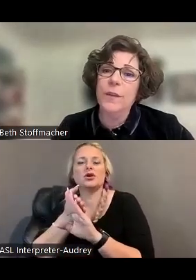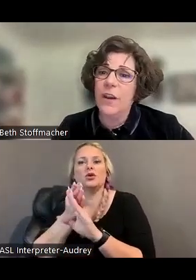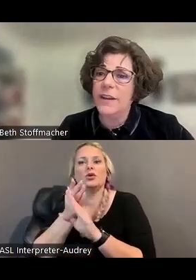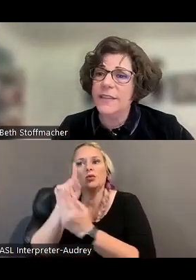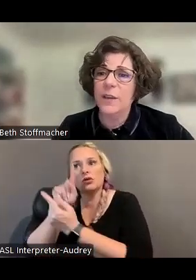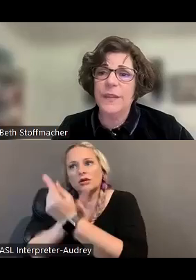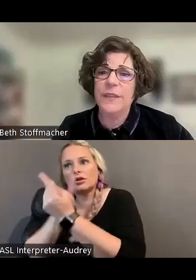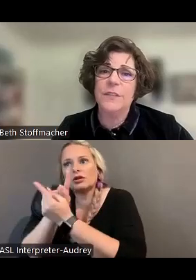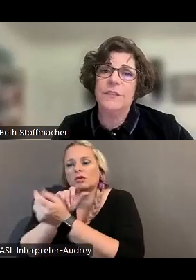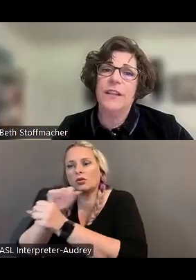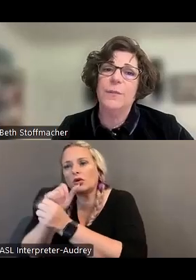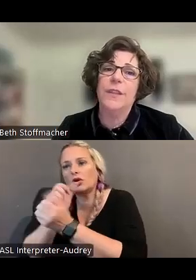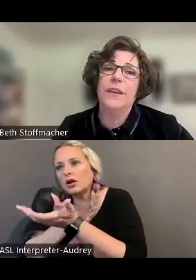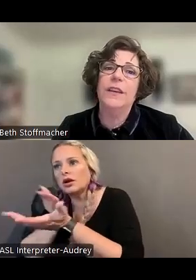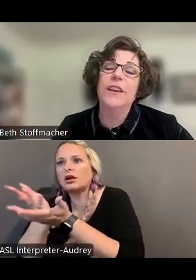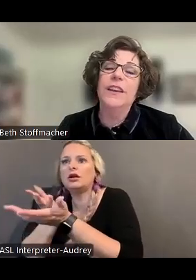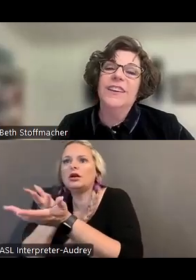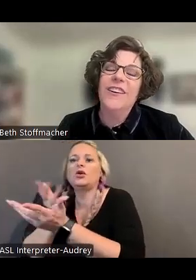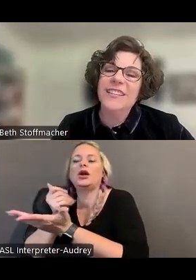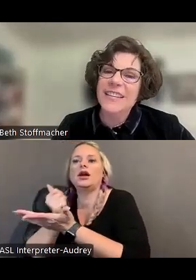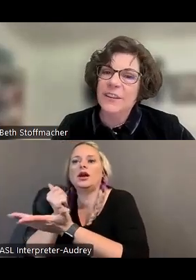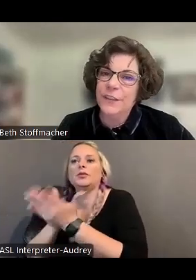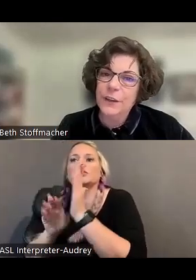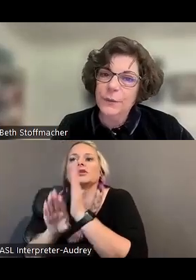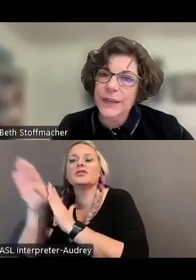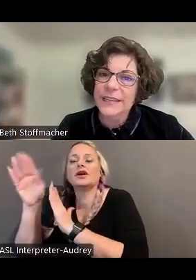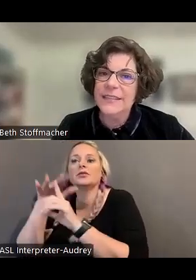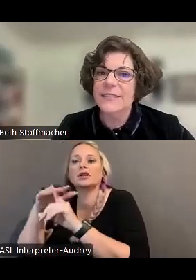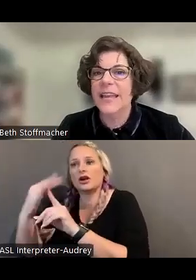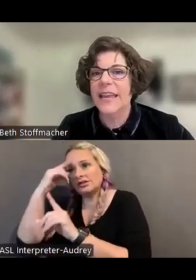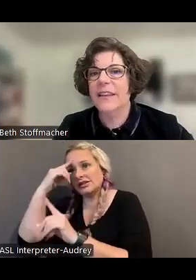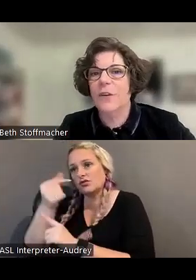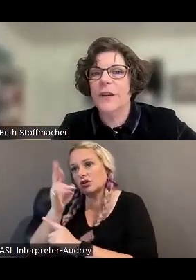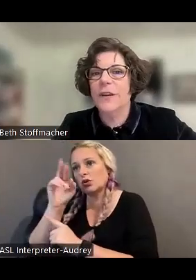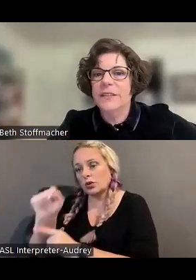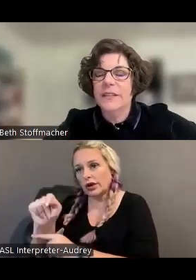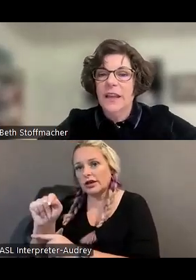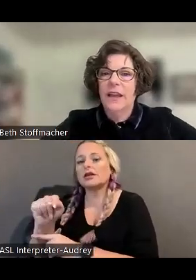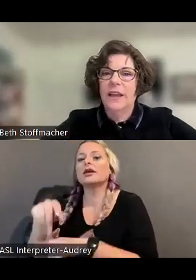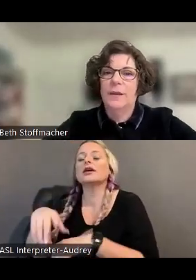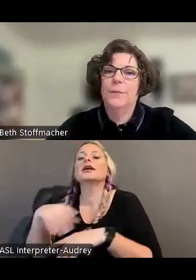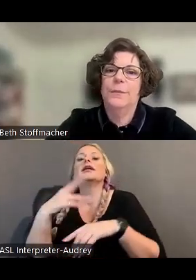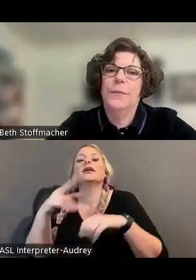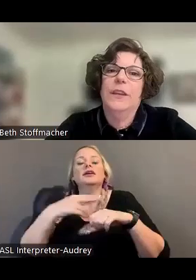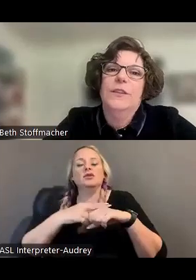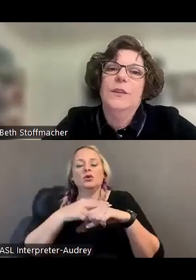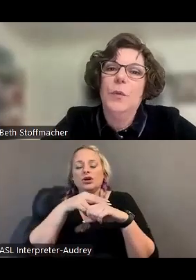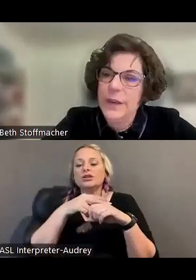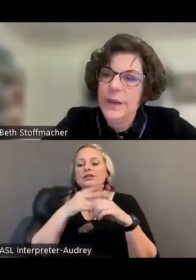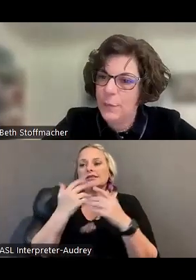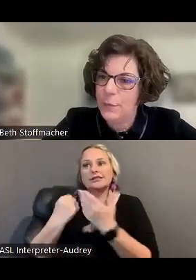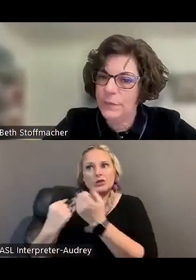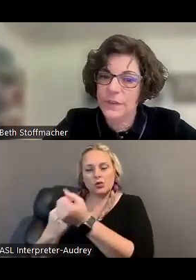artists, helping them develop the content for the grant, and then of course supporting them.